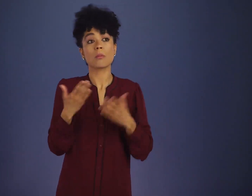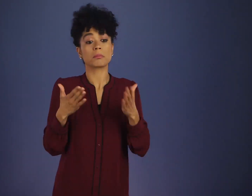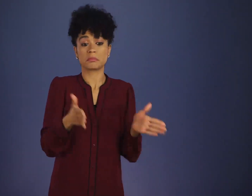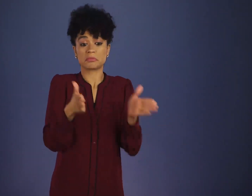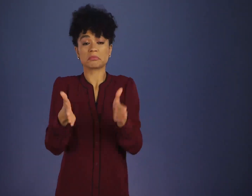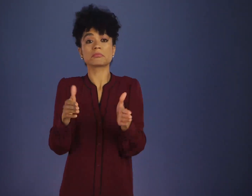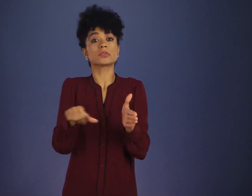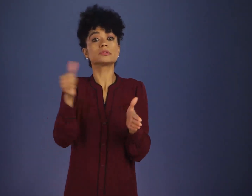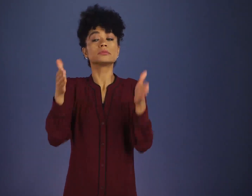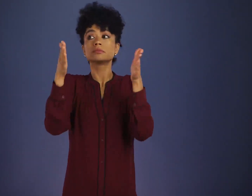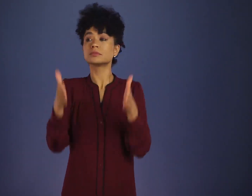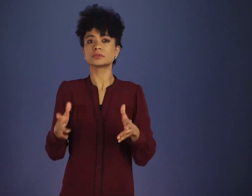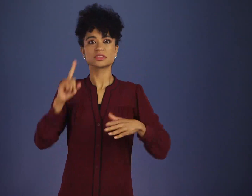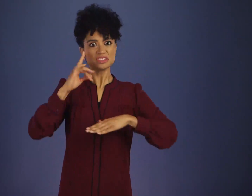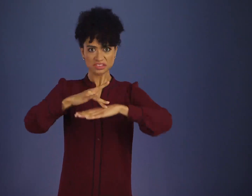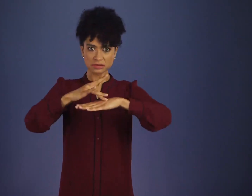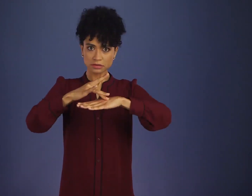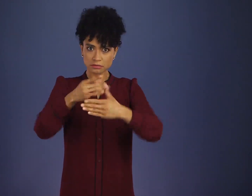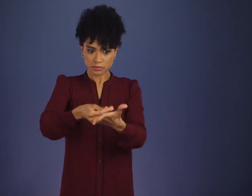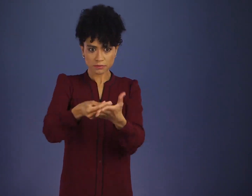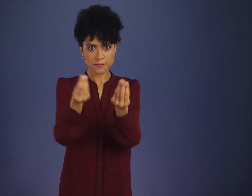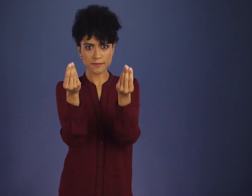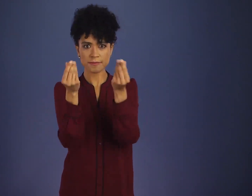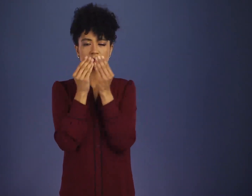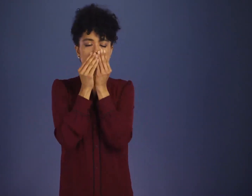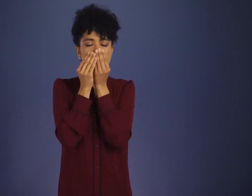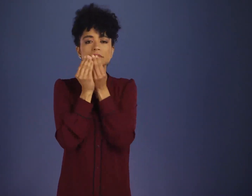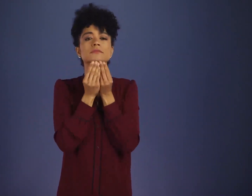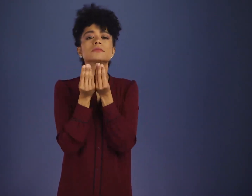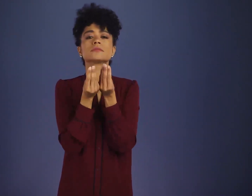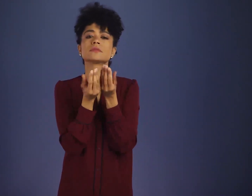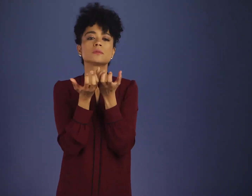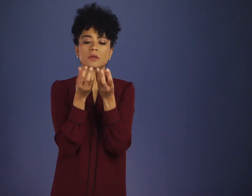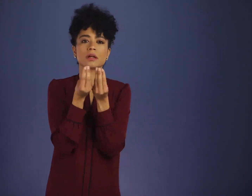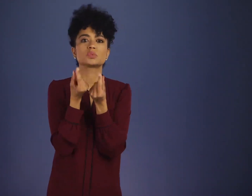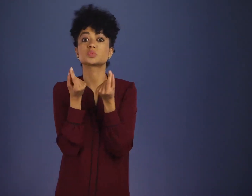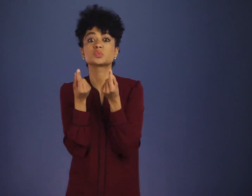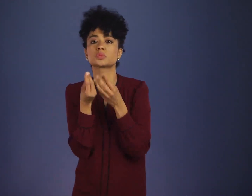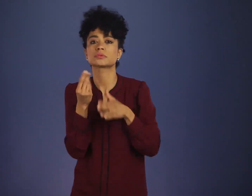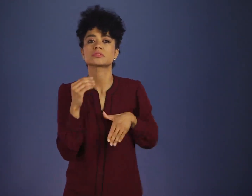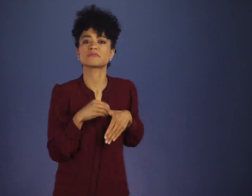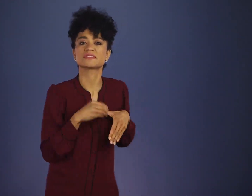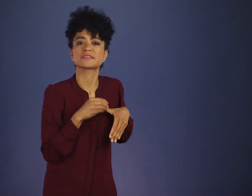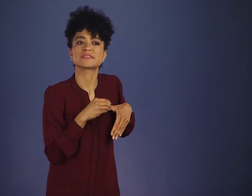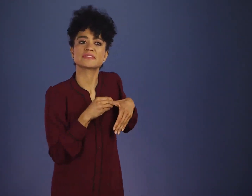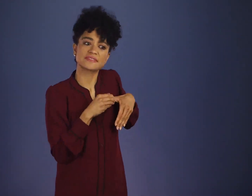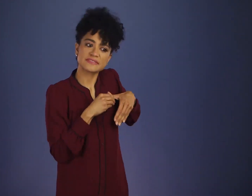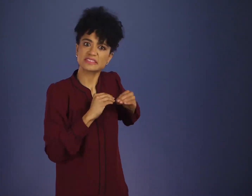Another may develop such an obsession for financial security that he wants to do nothing but hoard money.